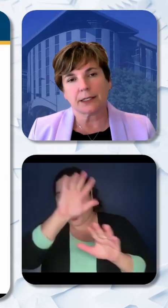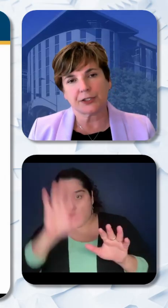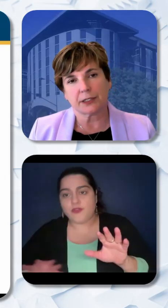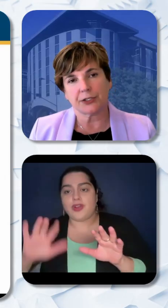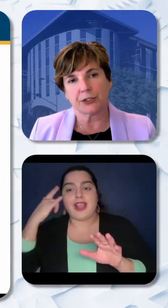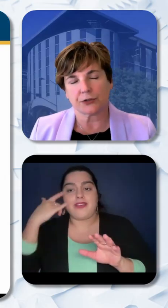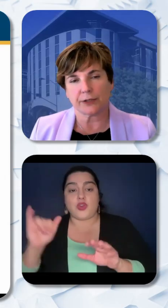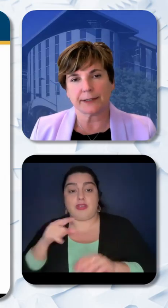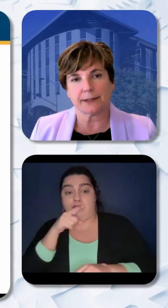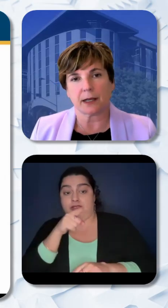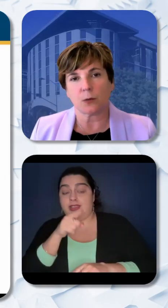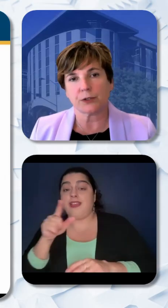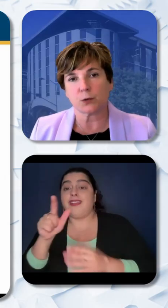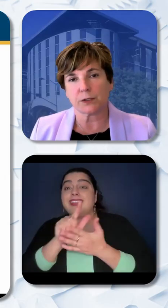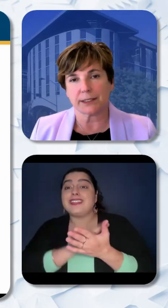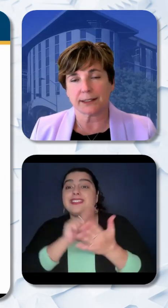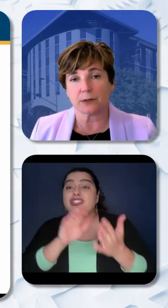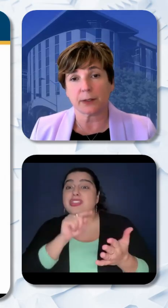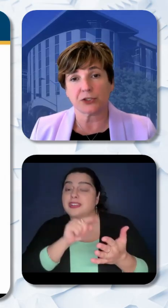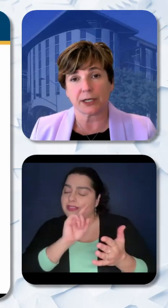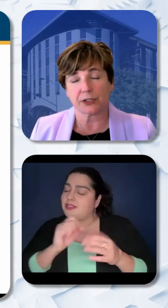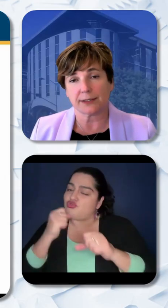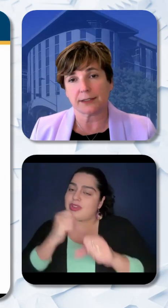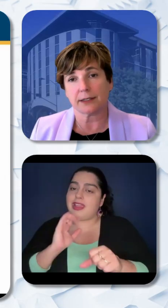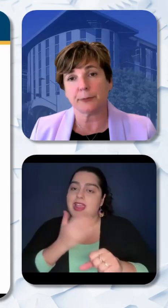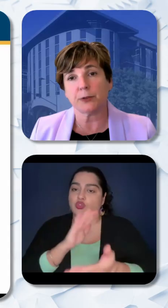The legislation strengthens how our schools consider language access and